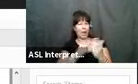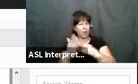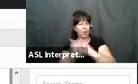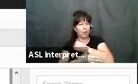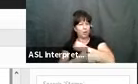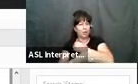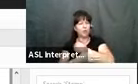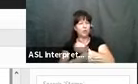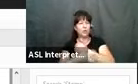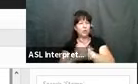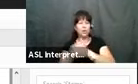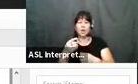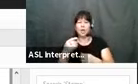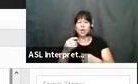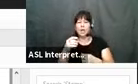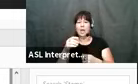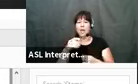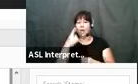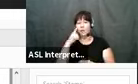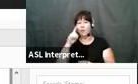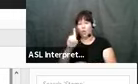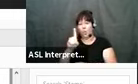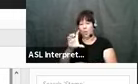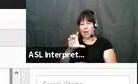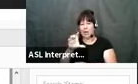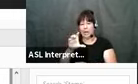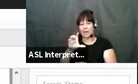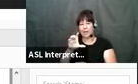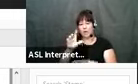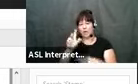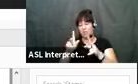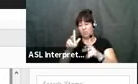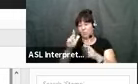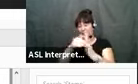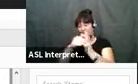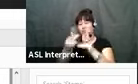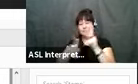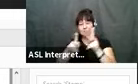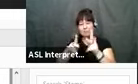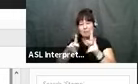100,000 population per day, and that's a seven-day average with a